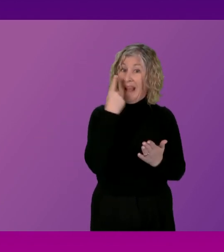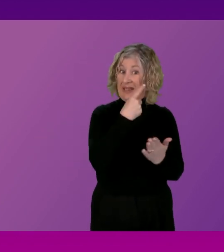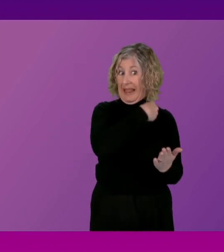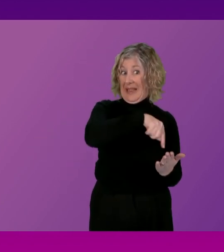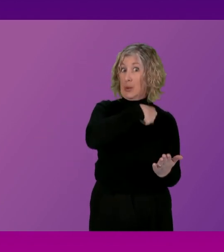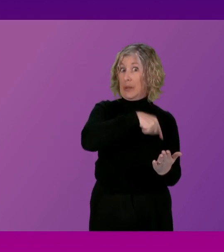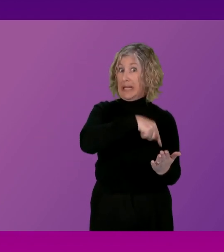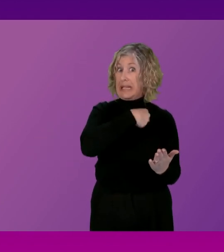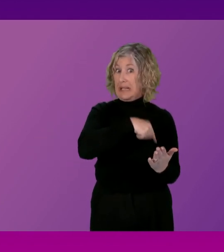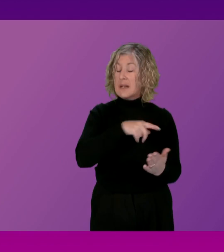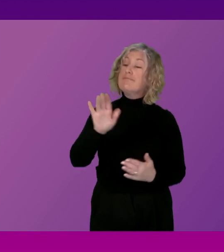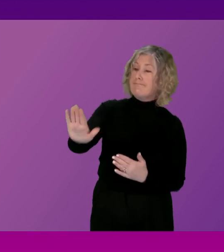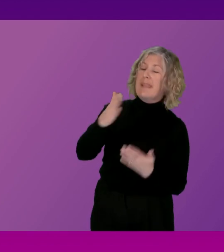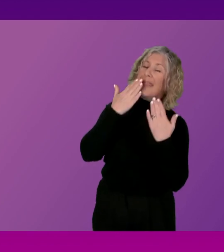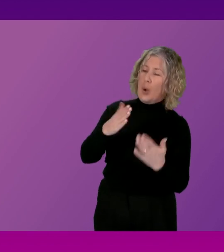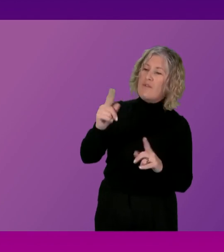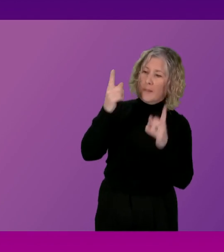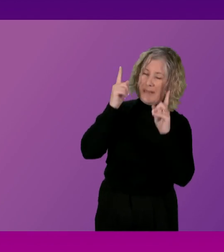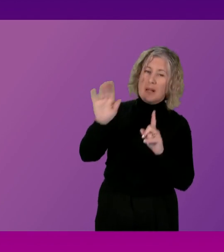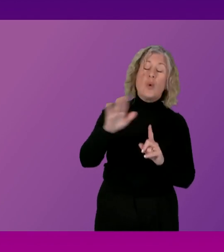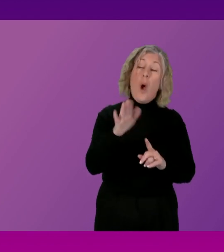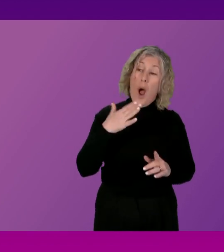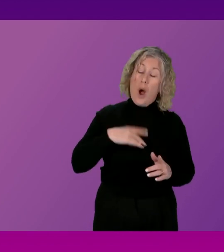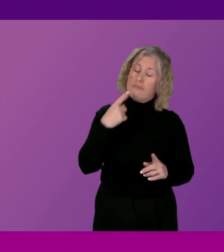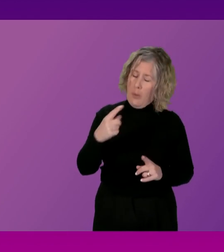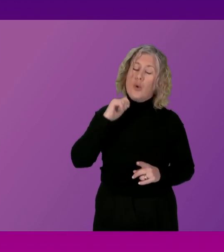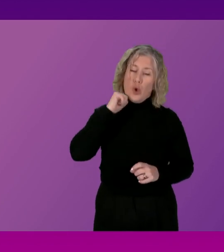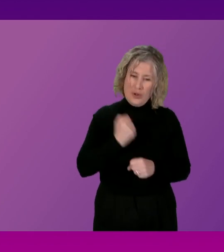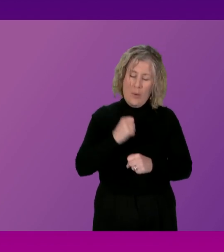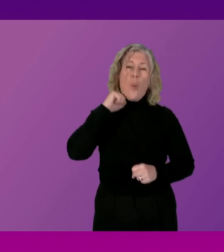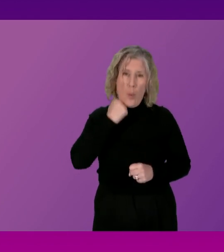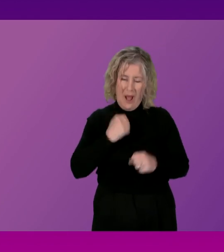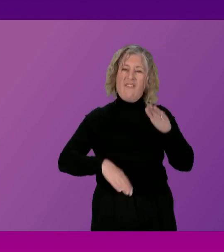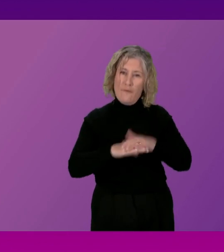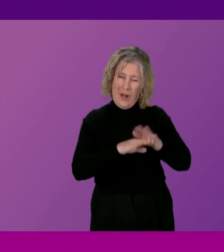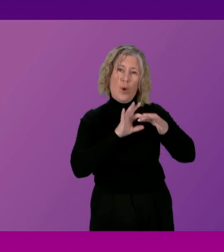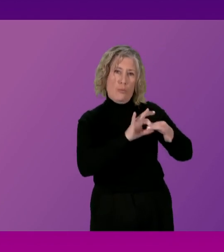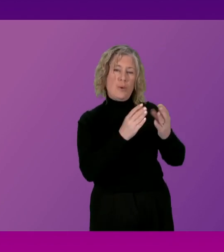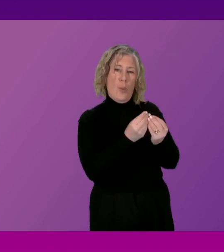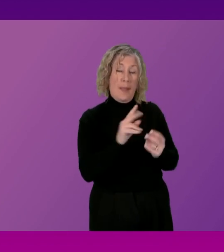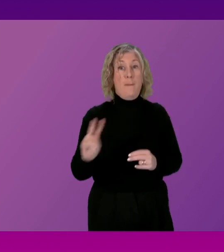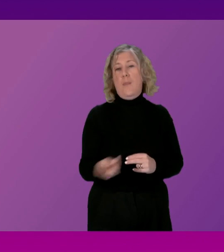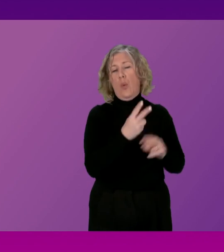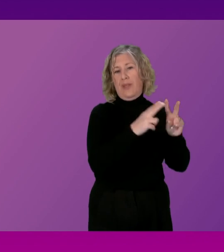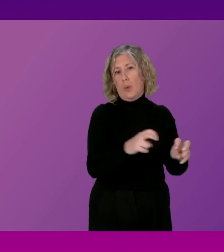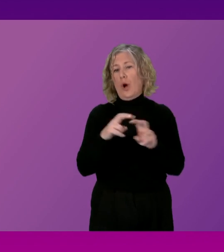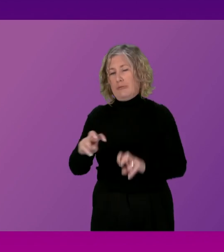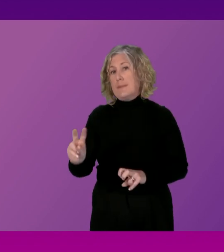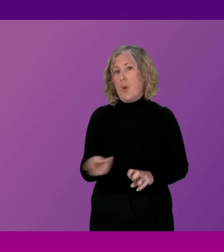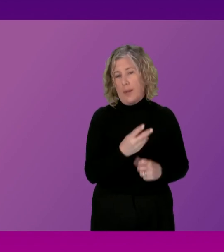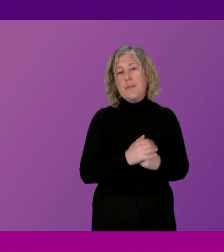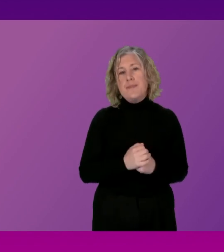I give an absolute commitment that the Scottish Government will fully co-operate with both